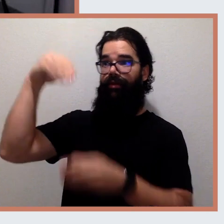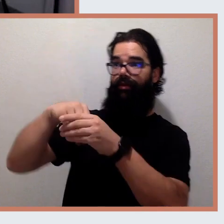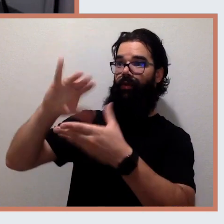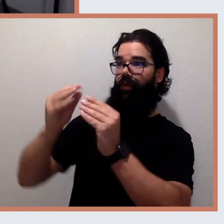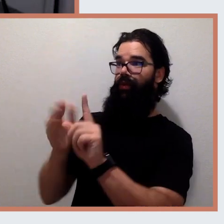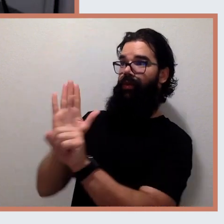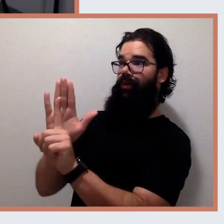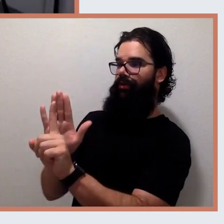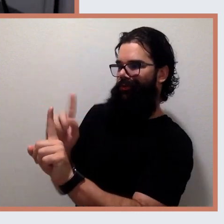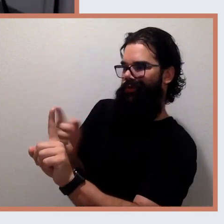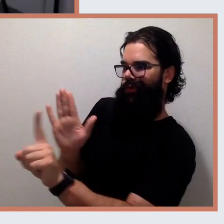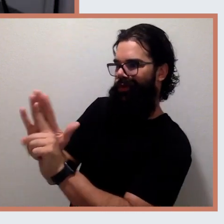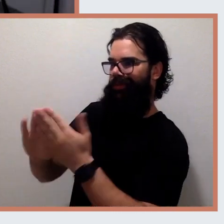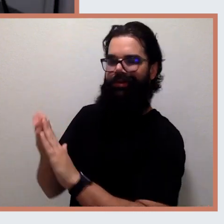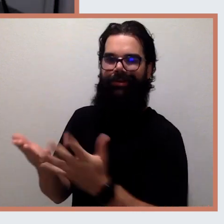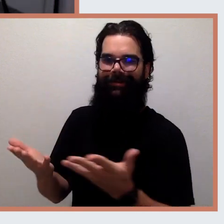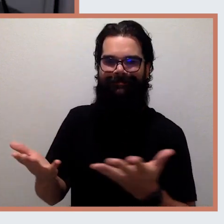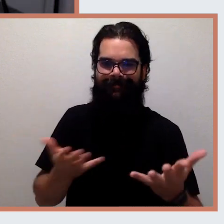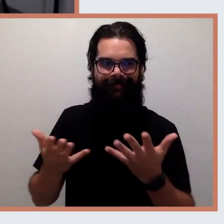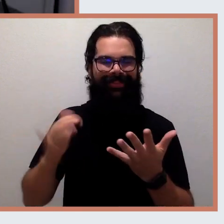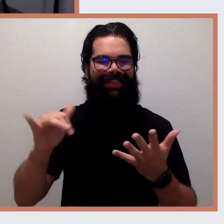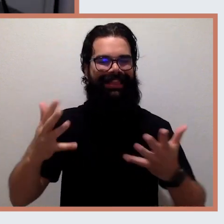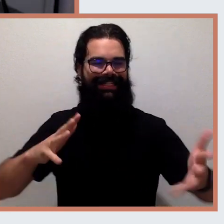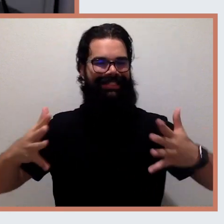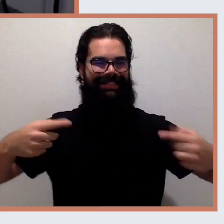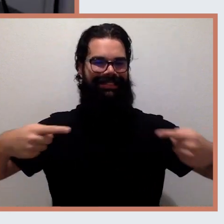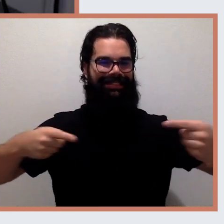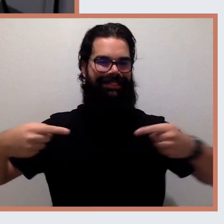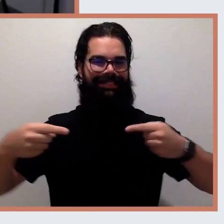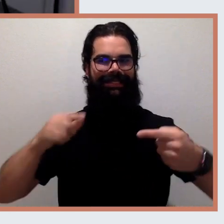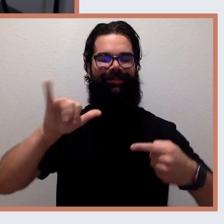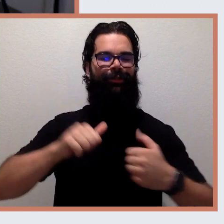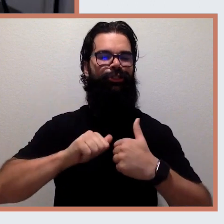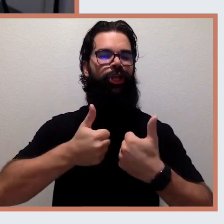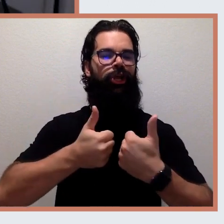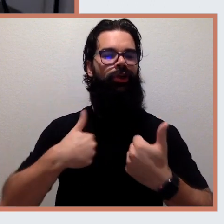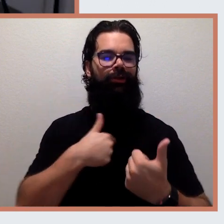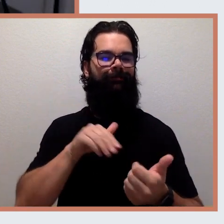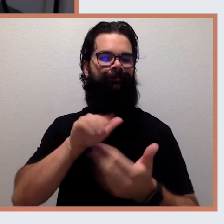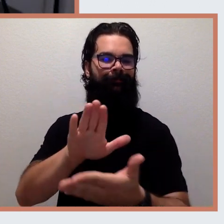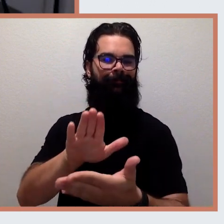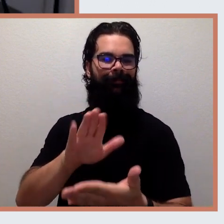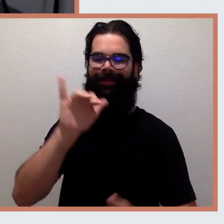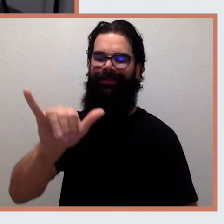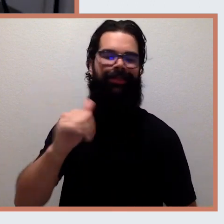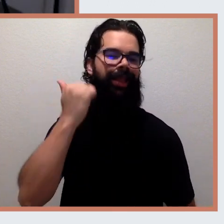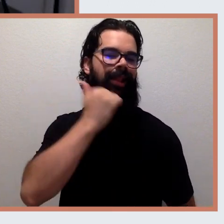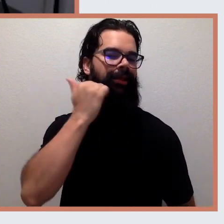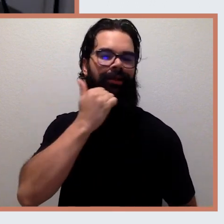I'm being real. Even if it's an Afghan story or a deaf story or whatever story, but you put a couple of shiny names in there, that's going to draw, right?